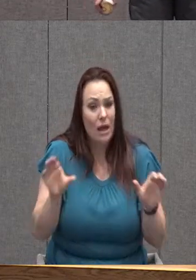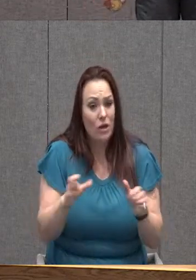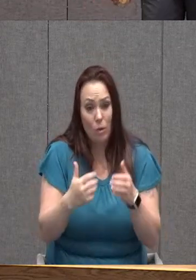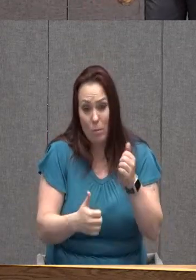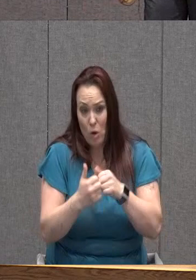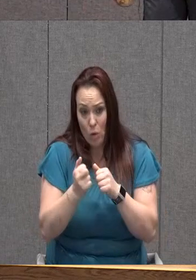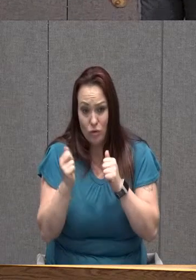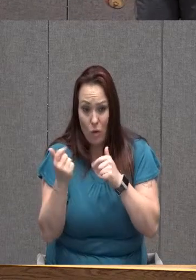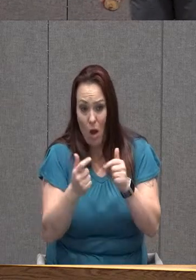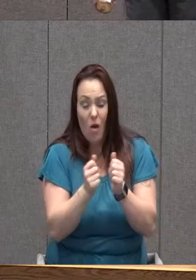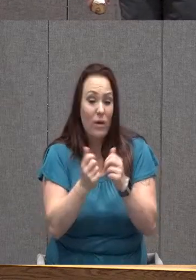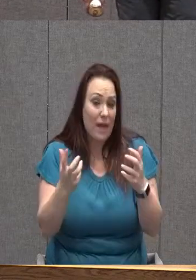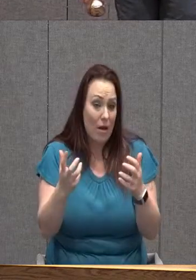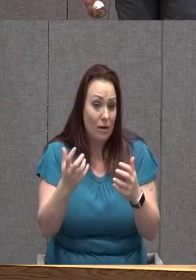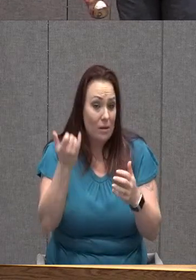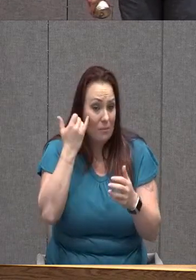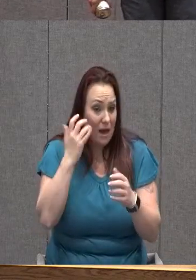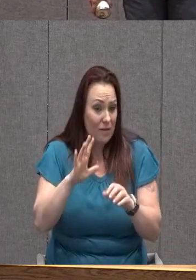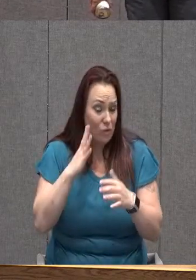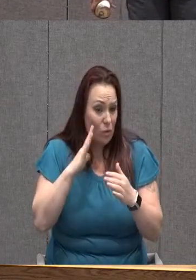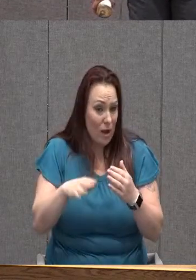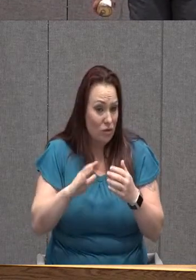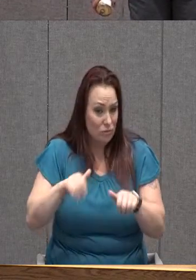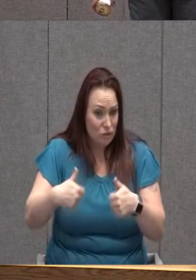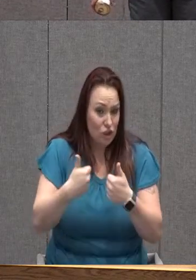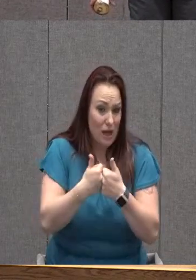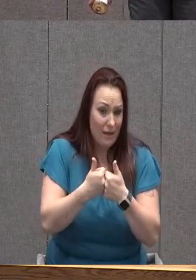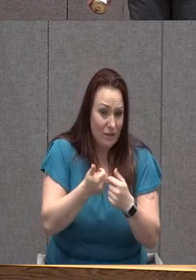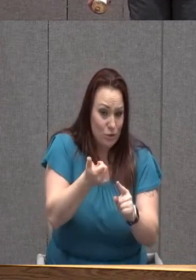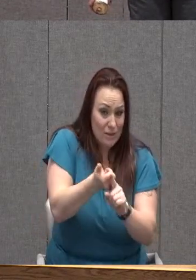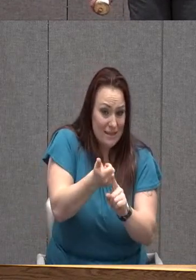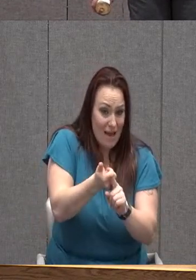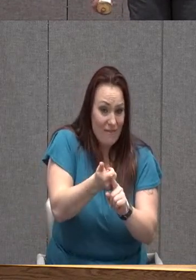and add a little bit of weight to what you're doing, you can use the cans.